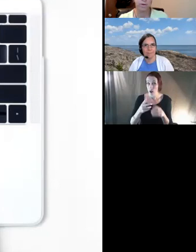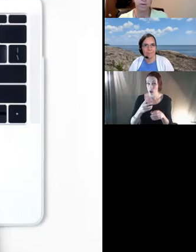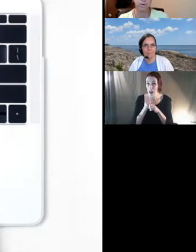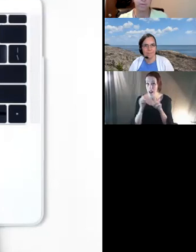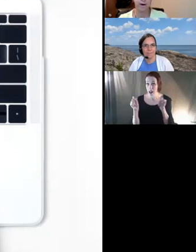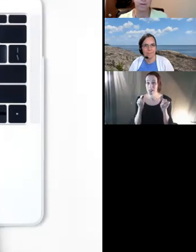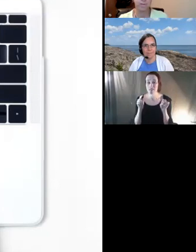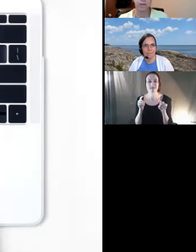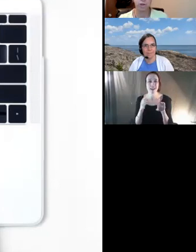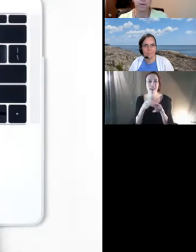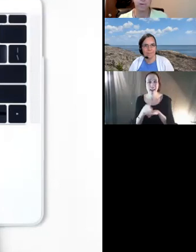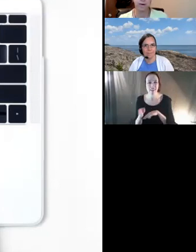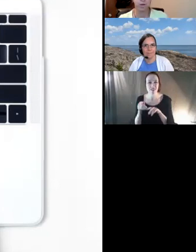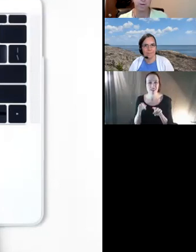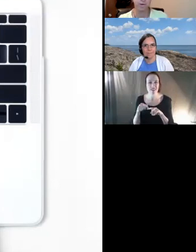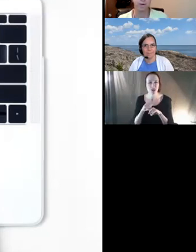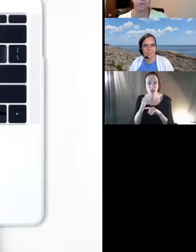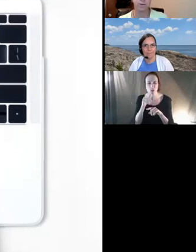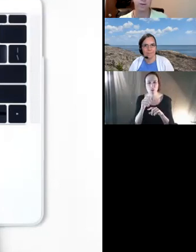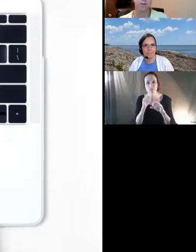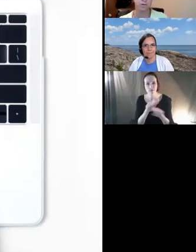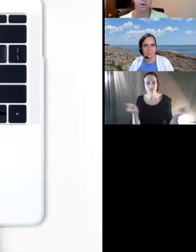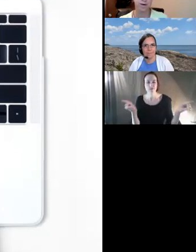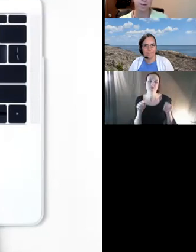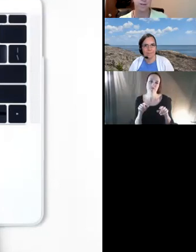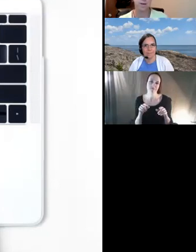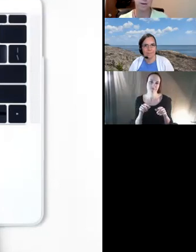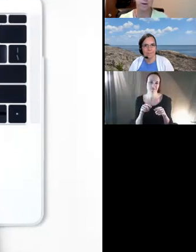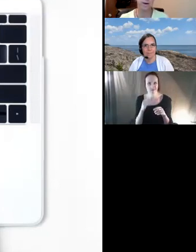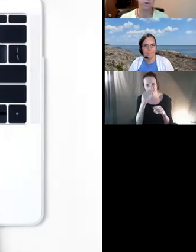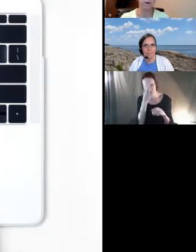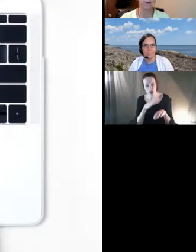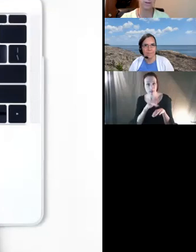You will need to provide additional information if you are interested in those credits as well as